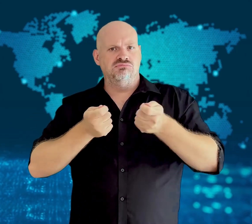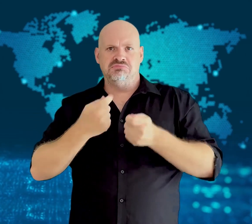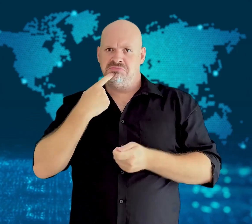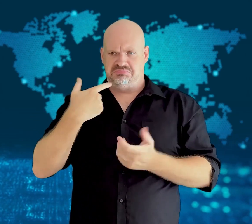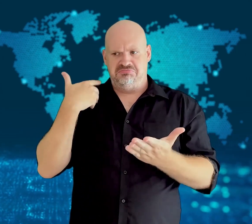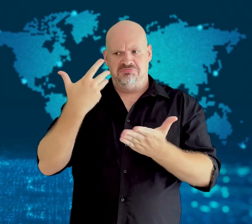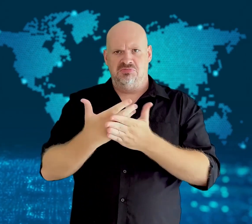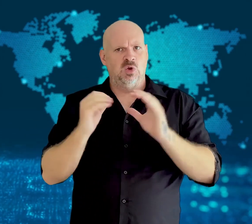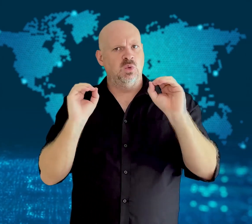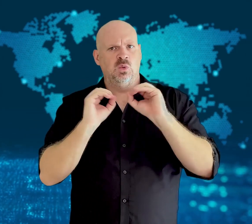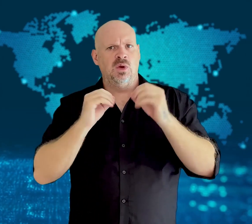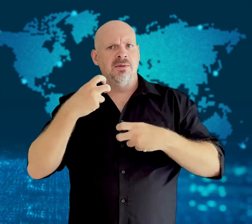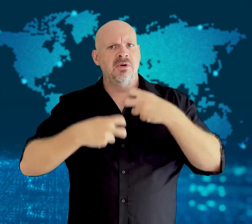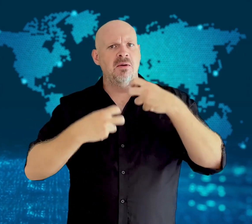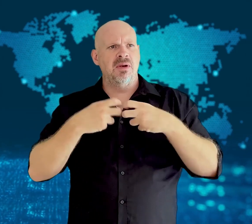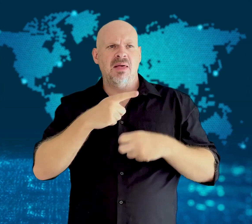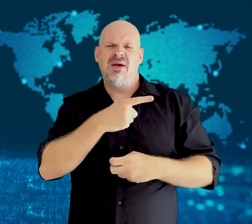the mine fled the scene.